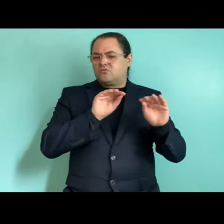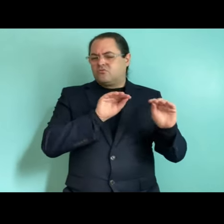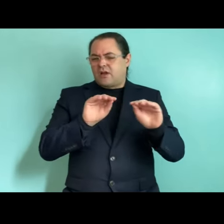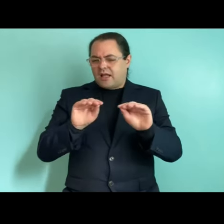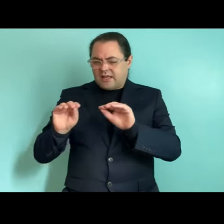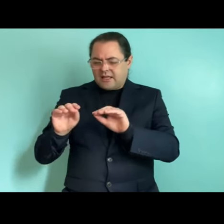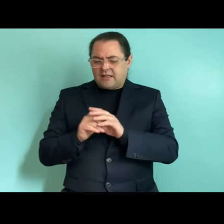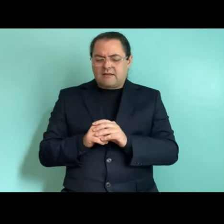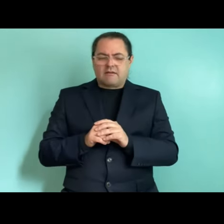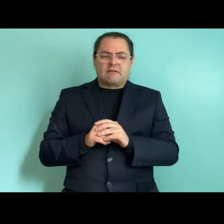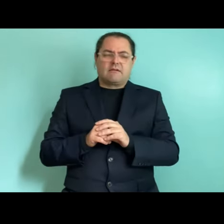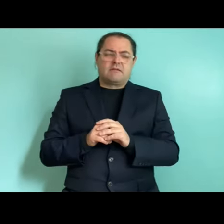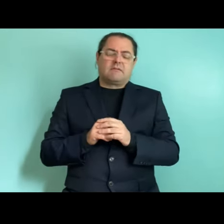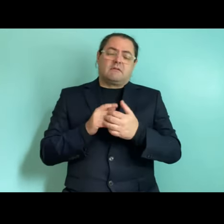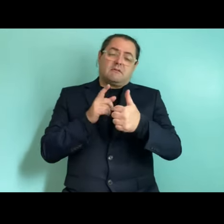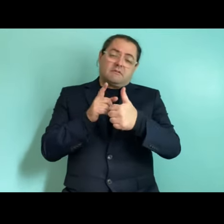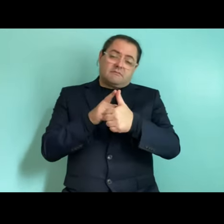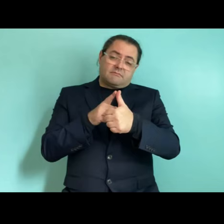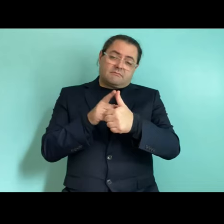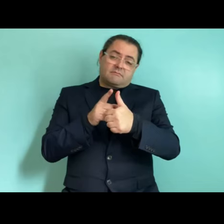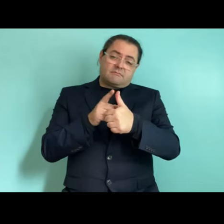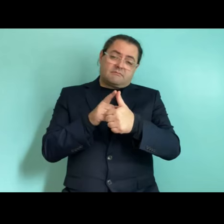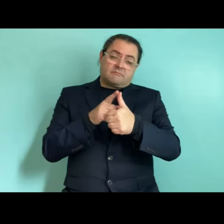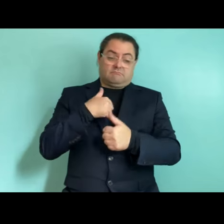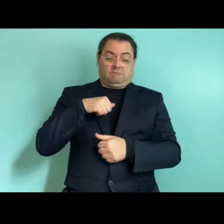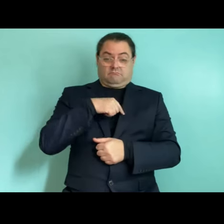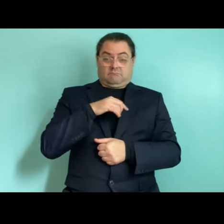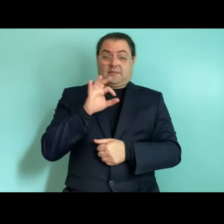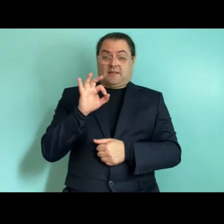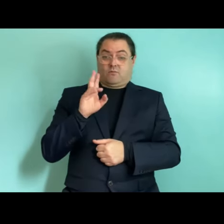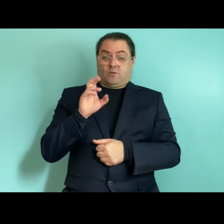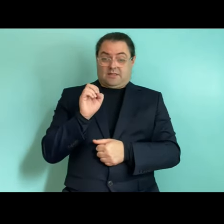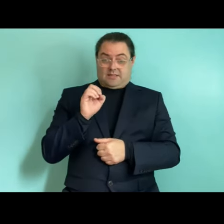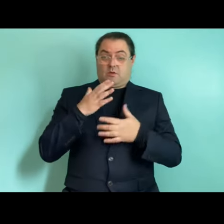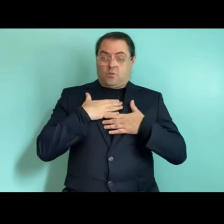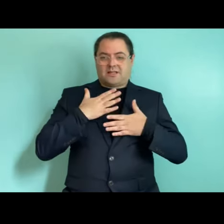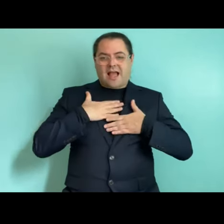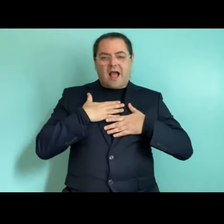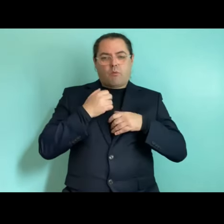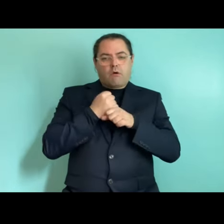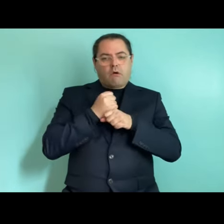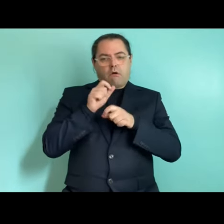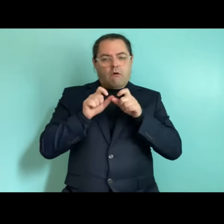we started off with the US version of Ghana plus to ensure that our stuff more disability